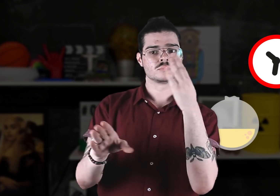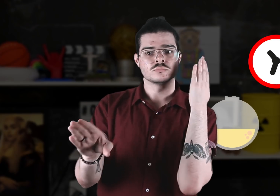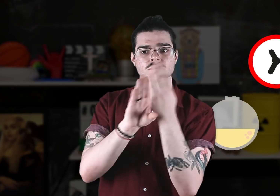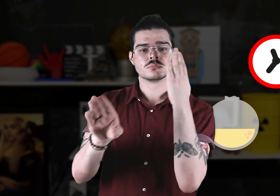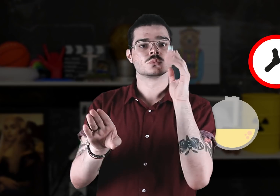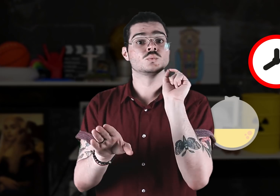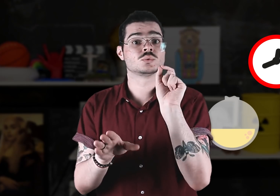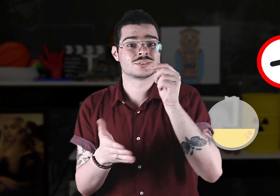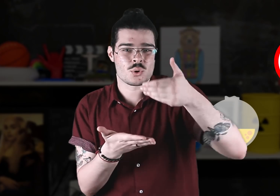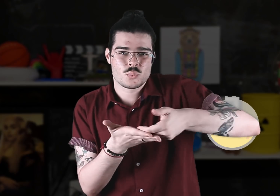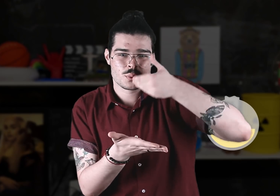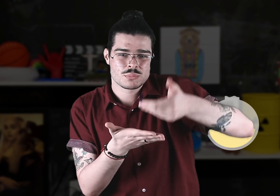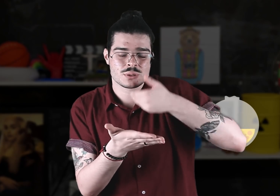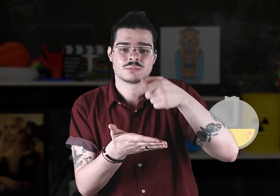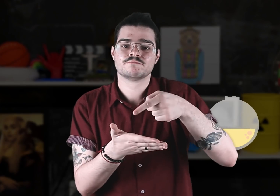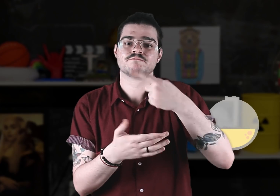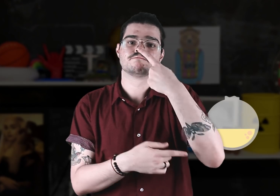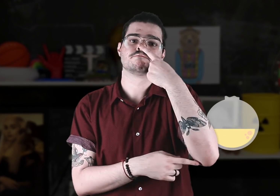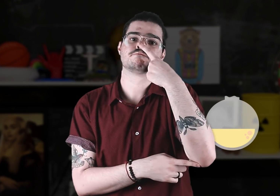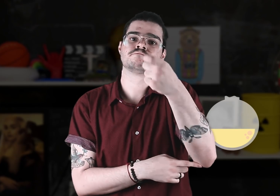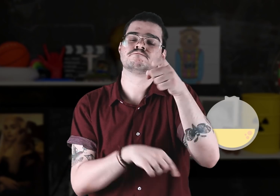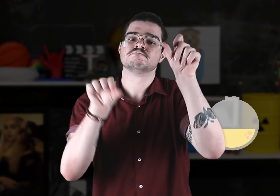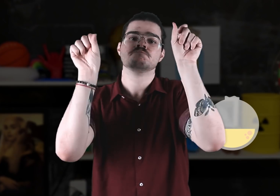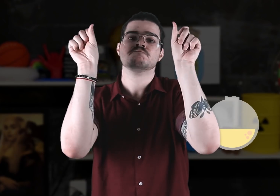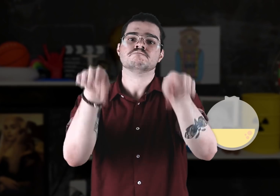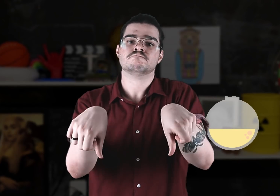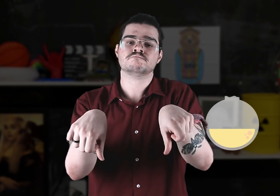and noted that the soup was spoiled